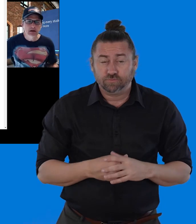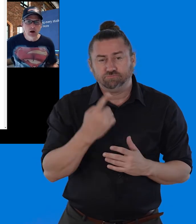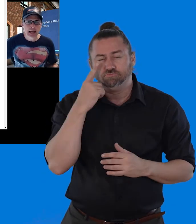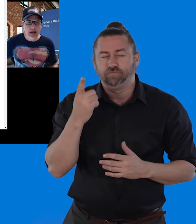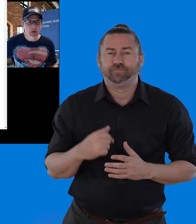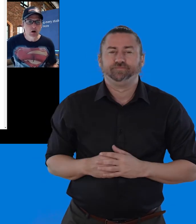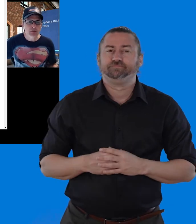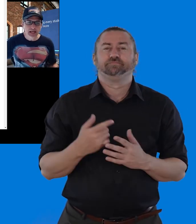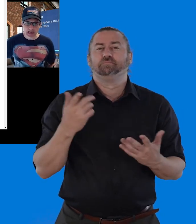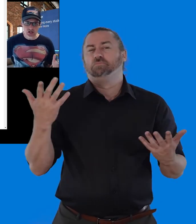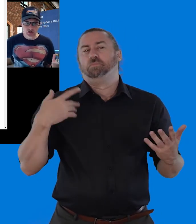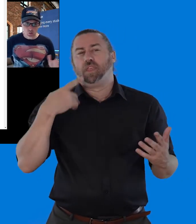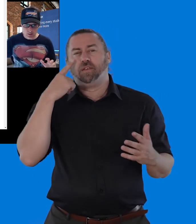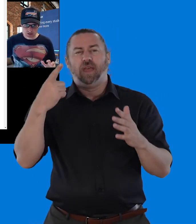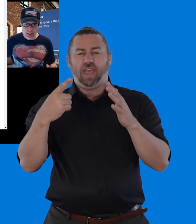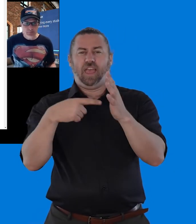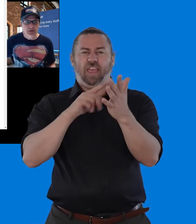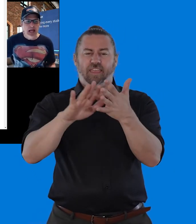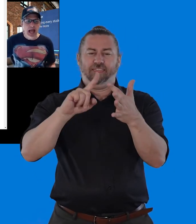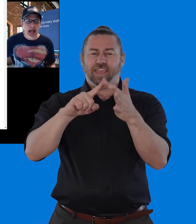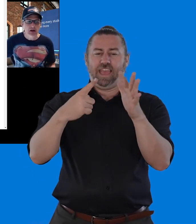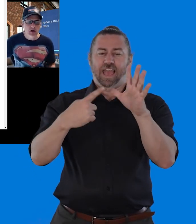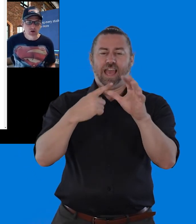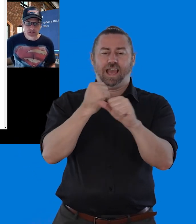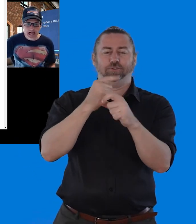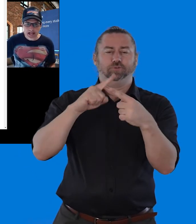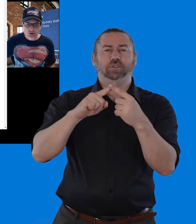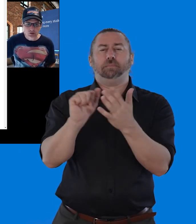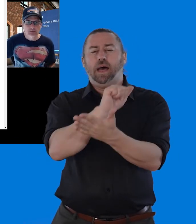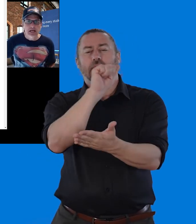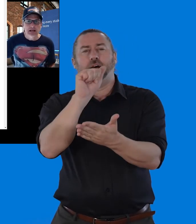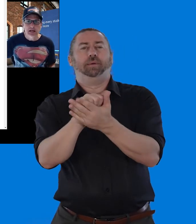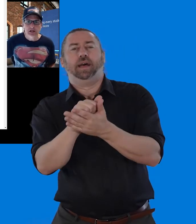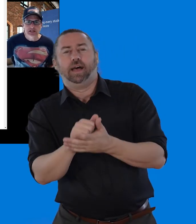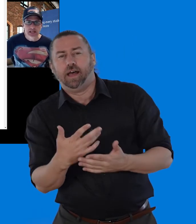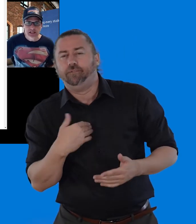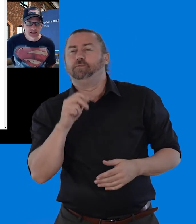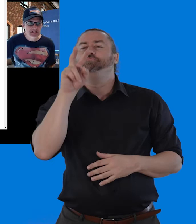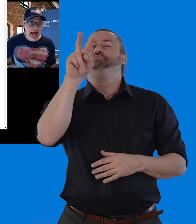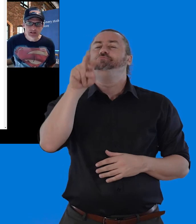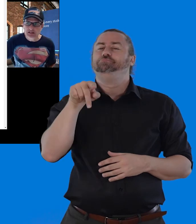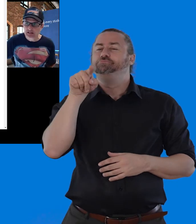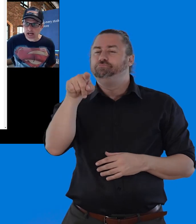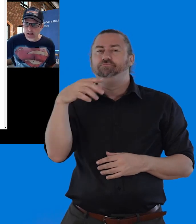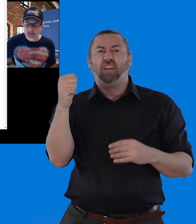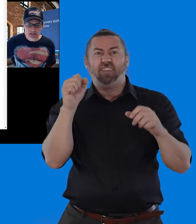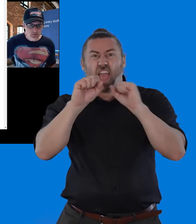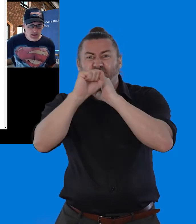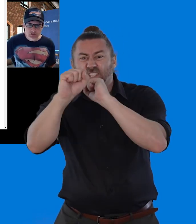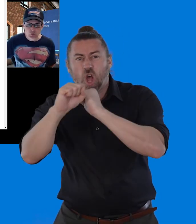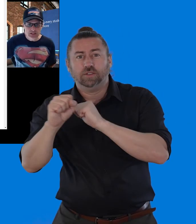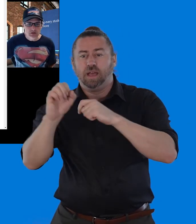Here I am on the Edge website and I've got this article. Now, you can see that there's ads, there's colours, there's bells and whistles.